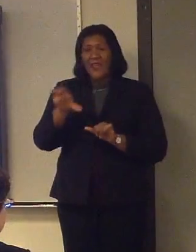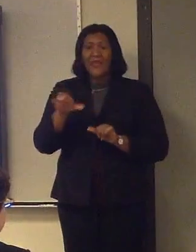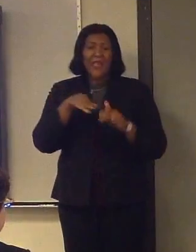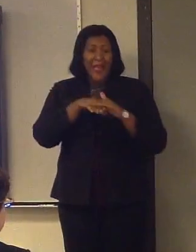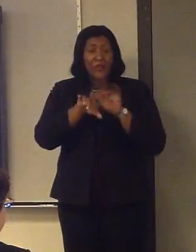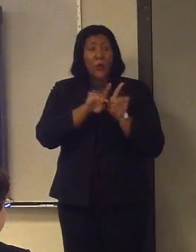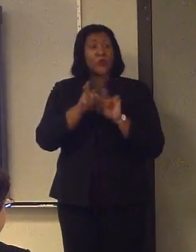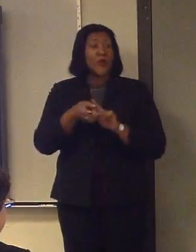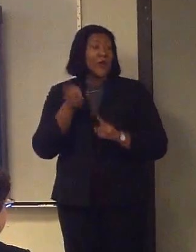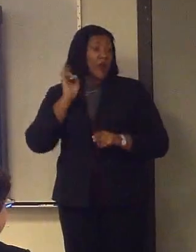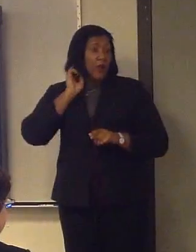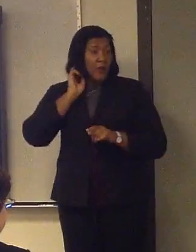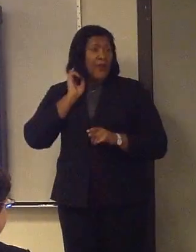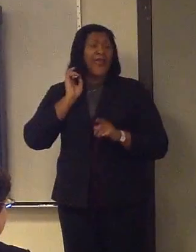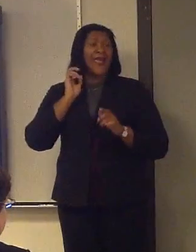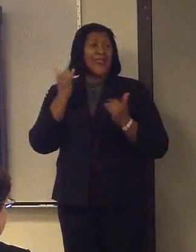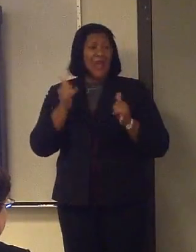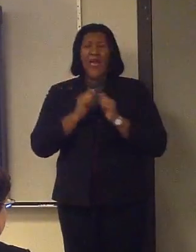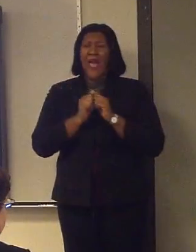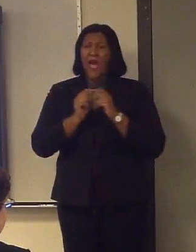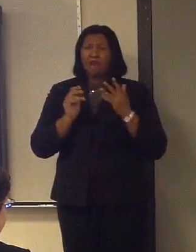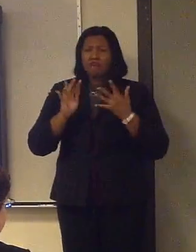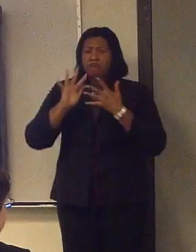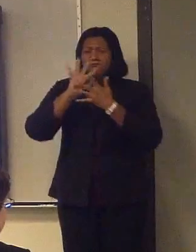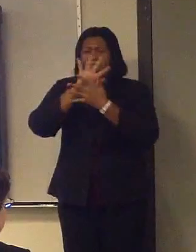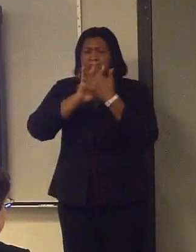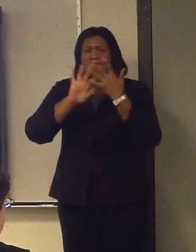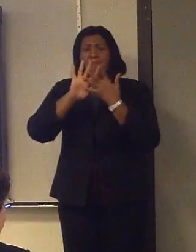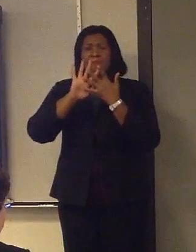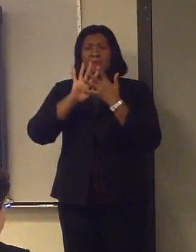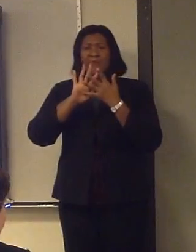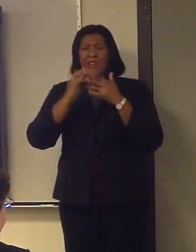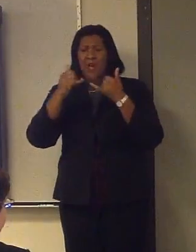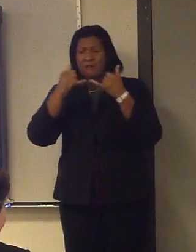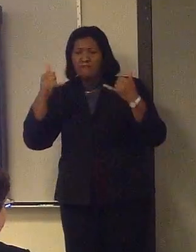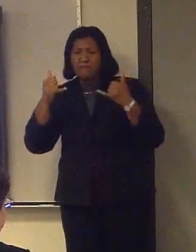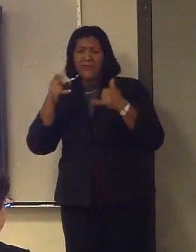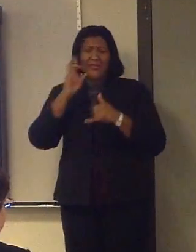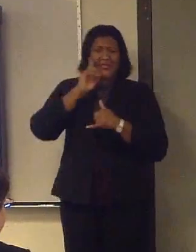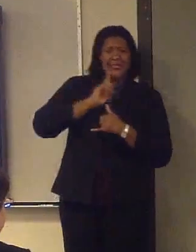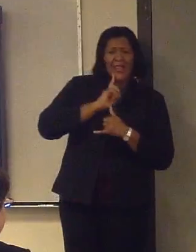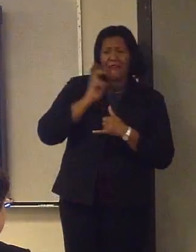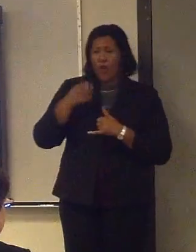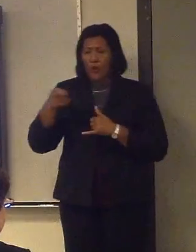that there is now a blurring of the lines of deaf and hard of hearing. And even who